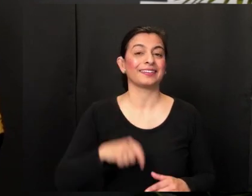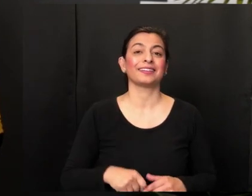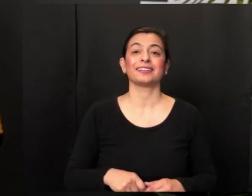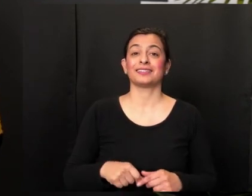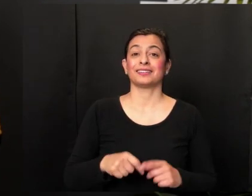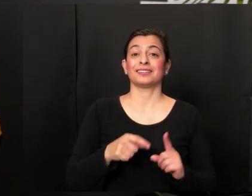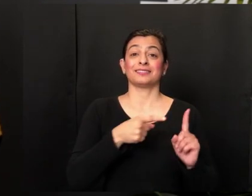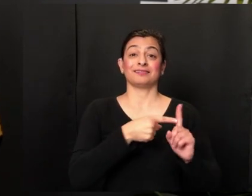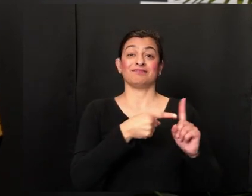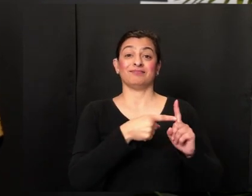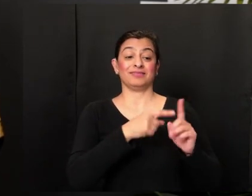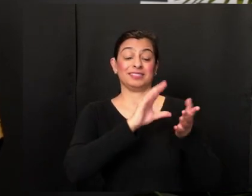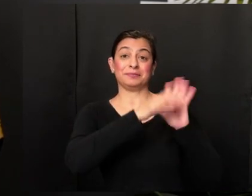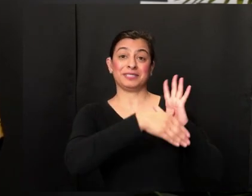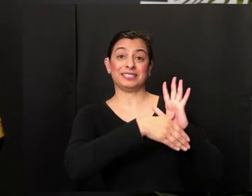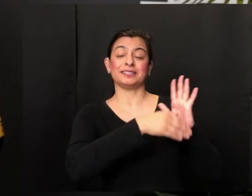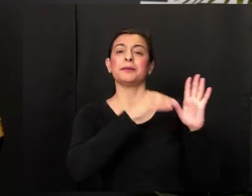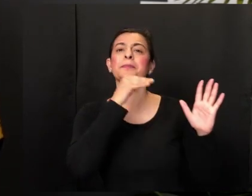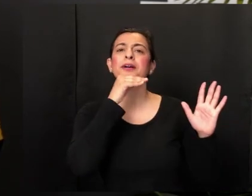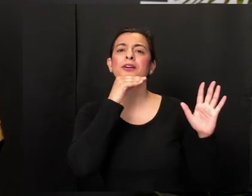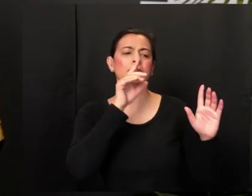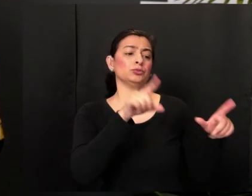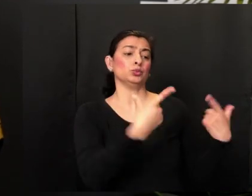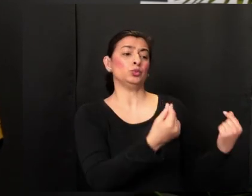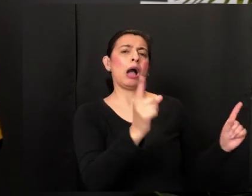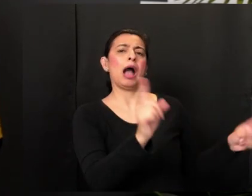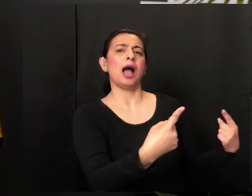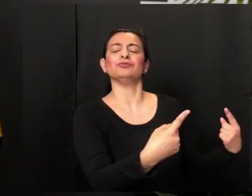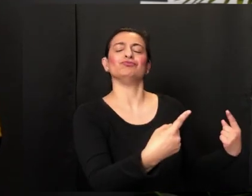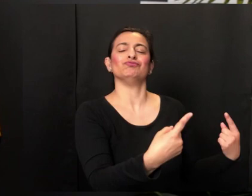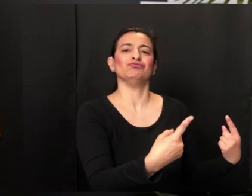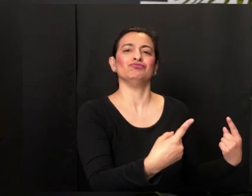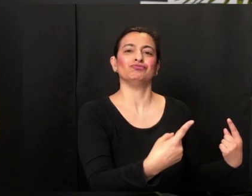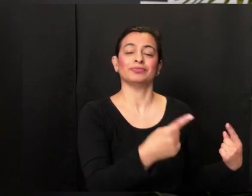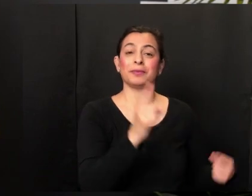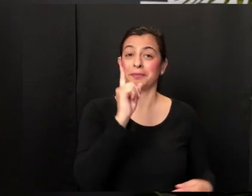and ensure that you are not disabling that person with the disability;